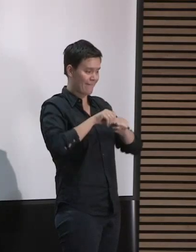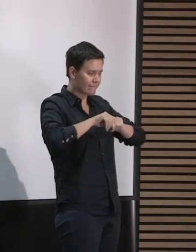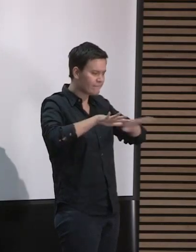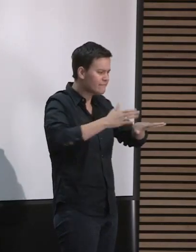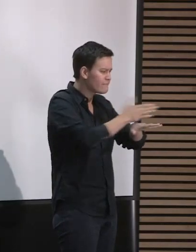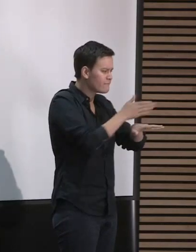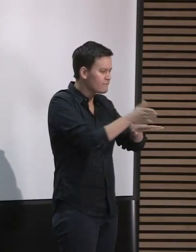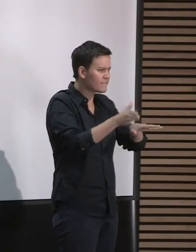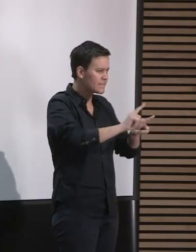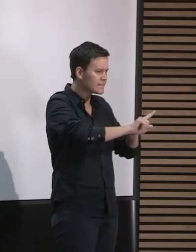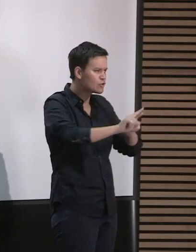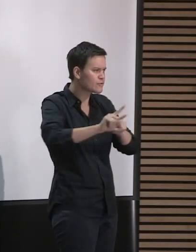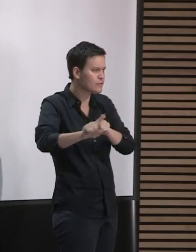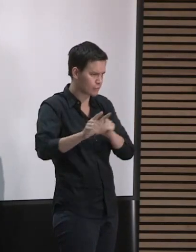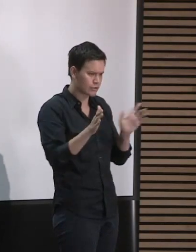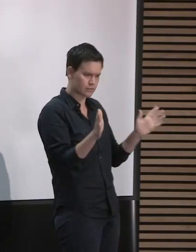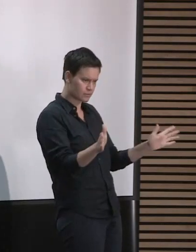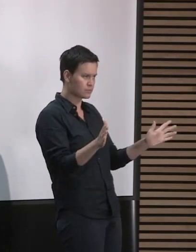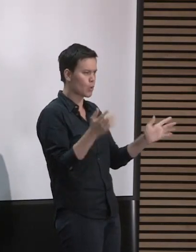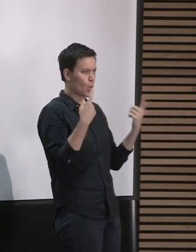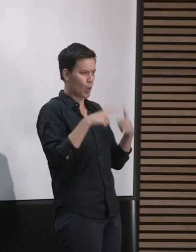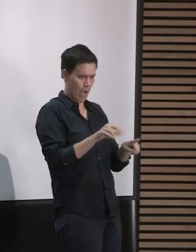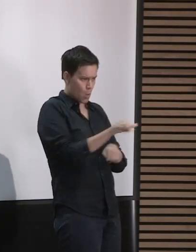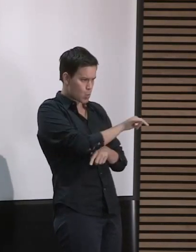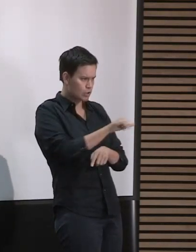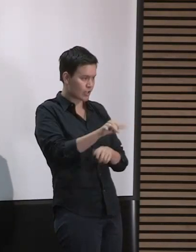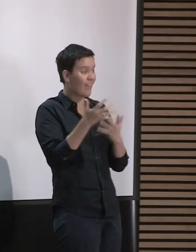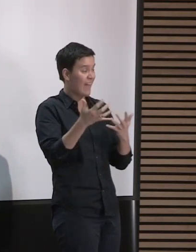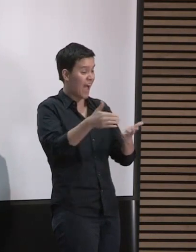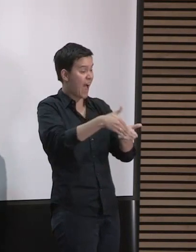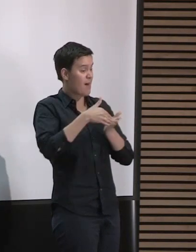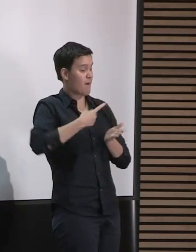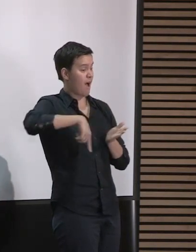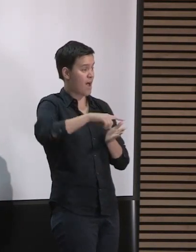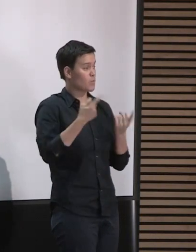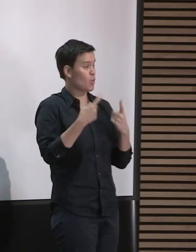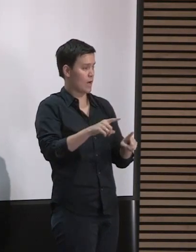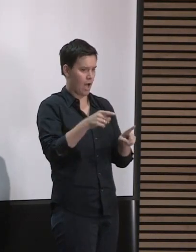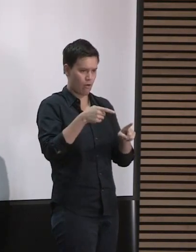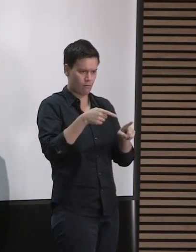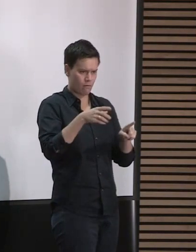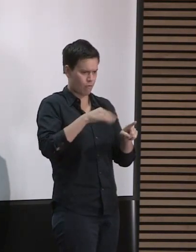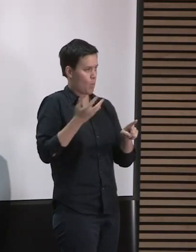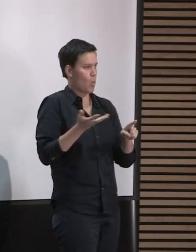work on the South Bank. On the pack and save Glenn Annas, a